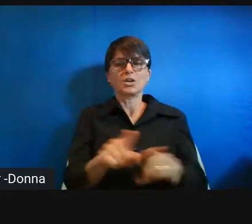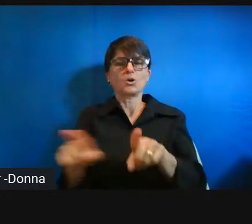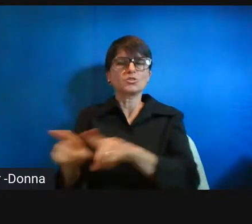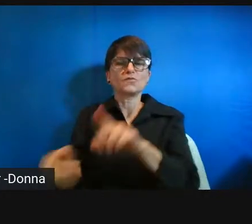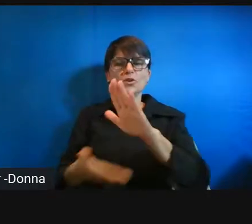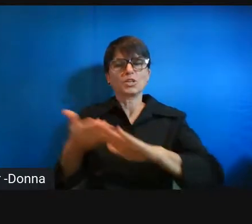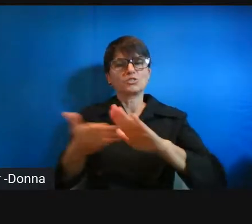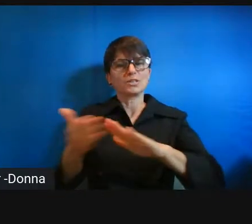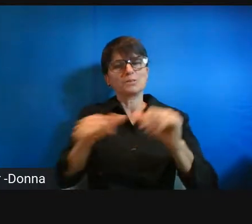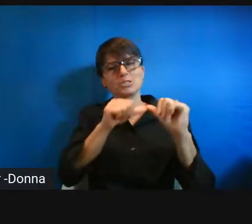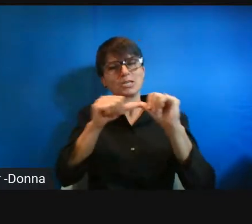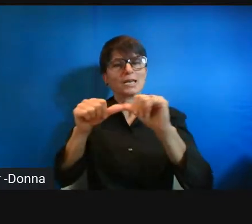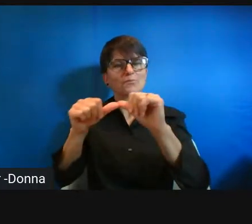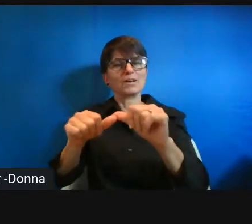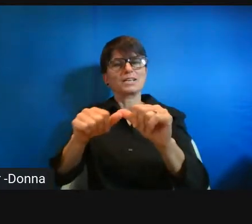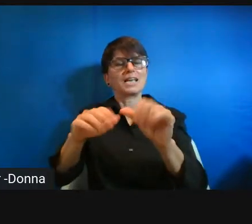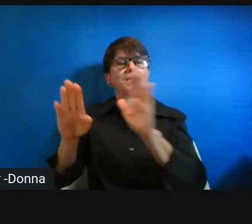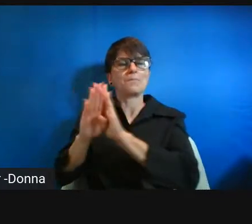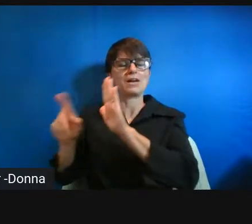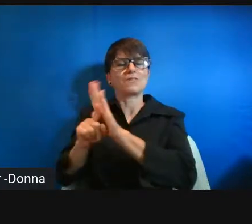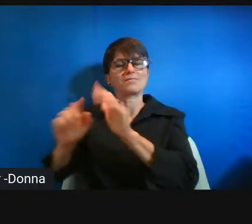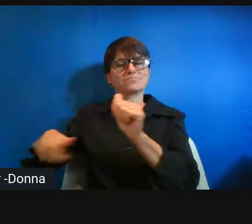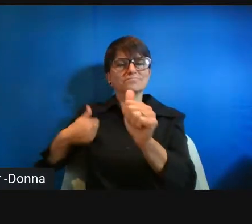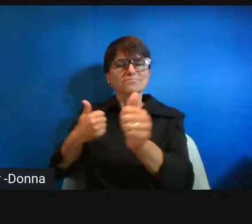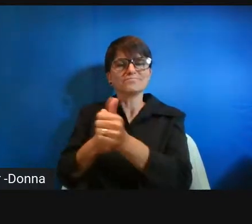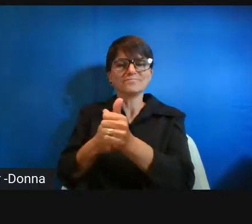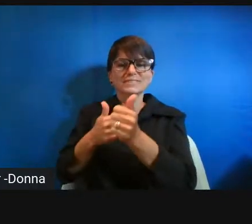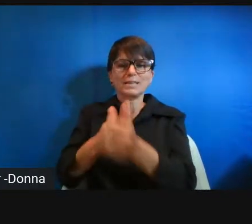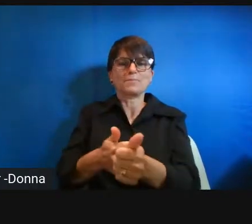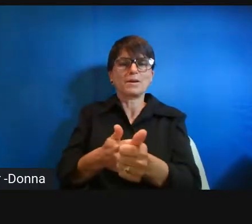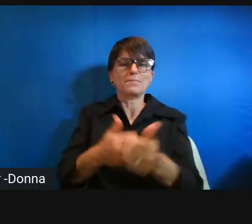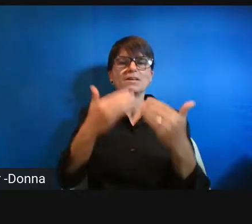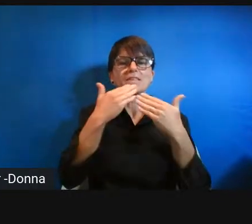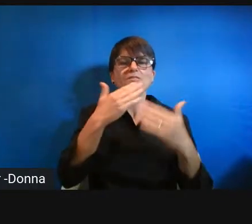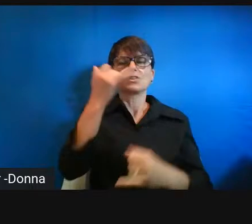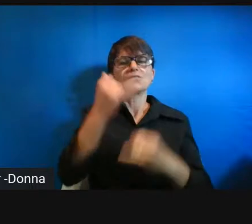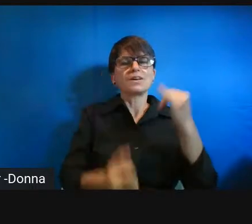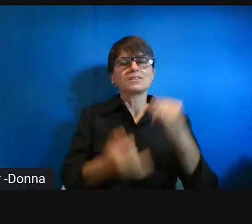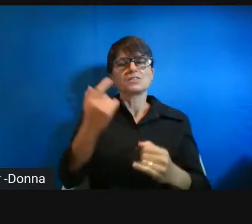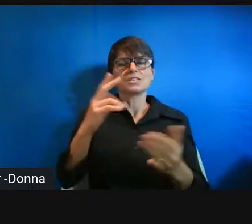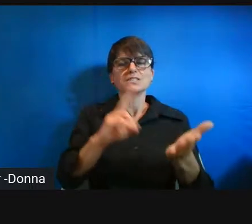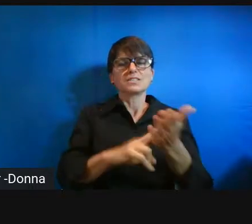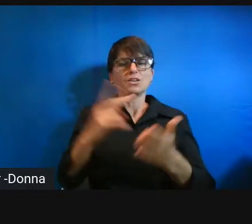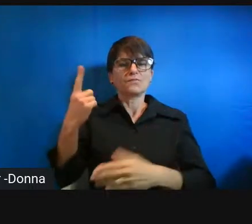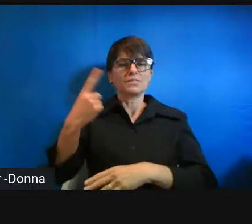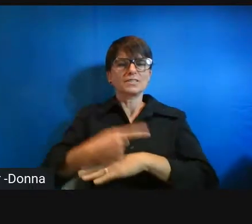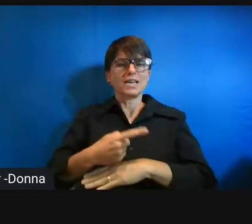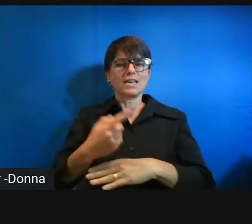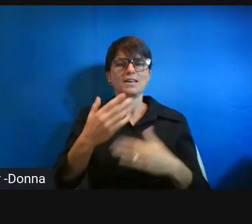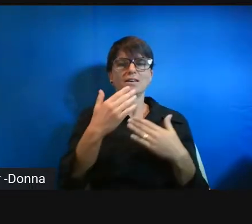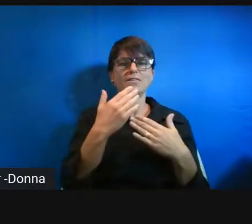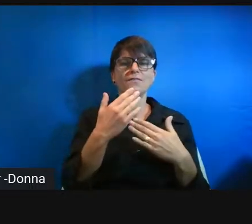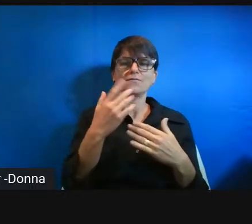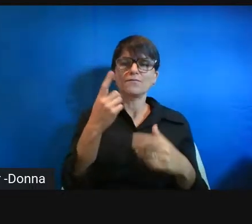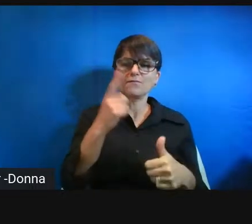If you final notes before we sign off for the day. First of all, as we have been telling you, your feedback is important